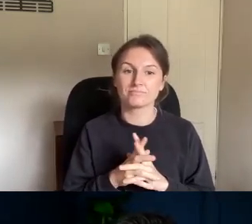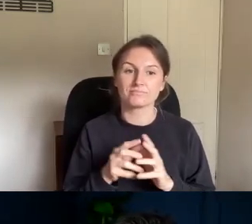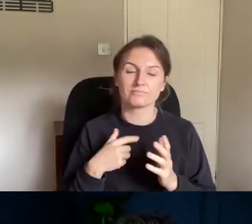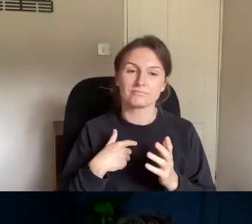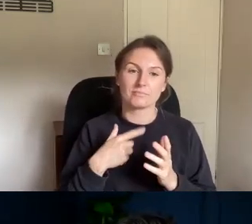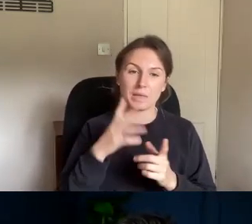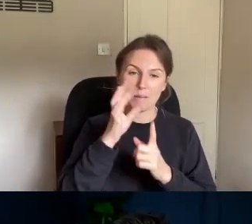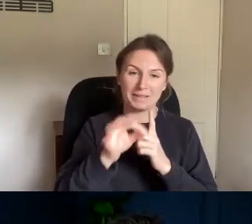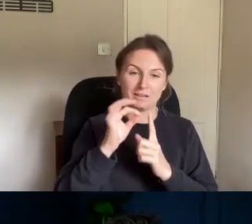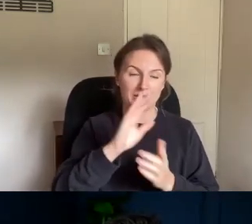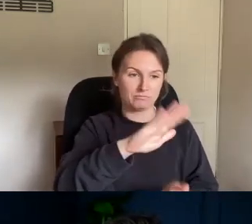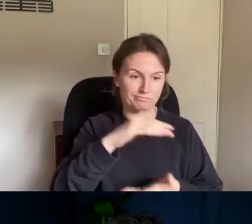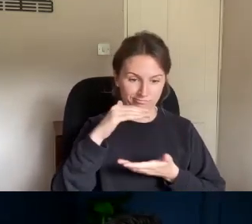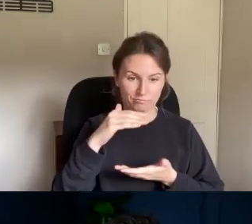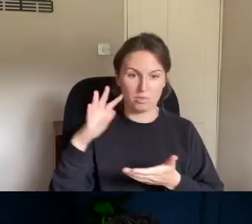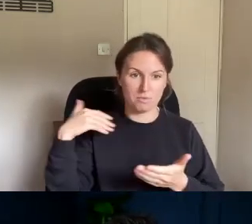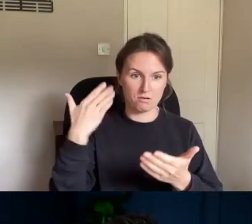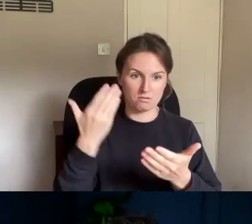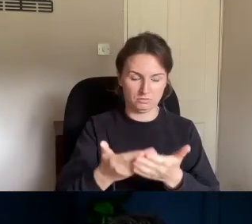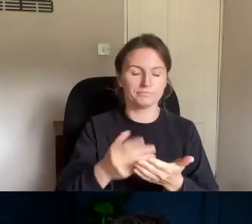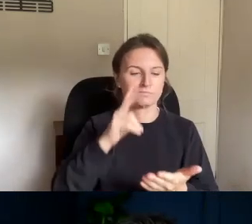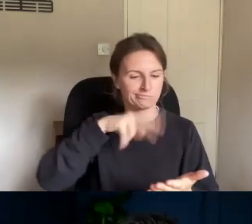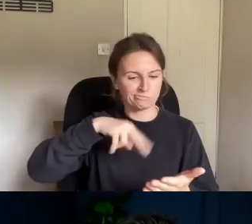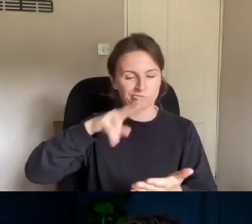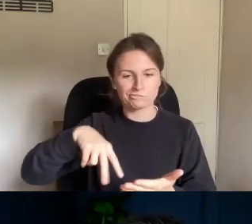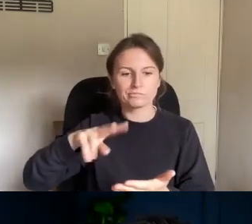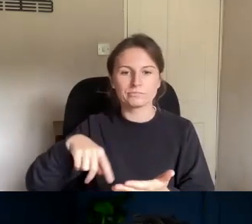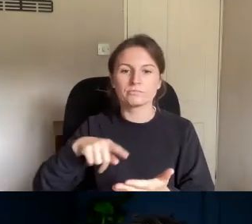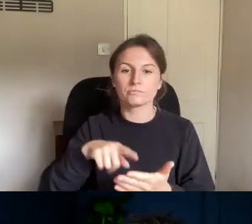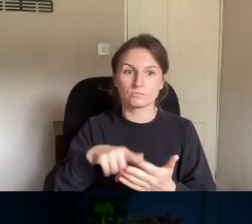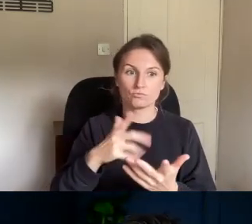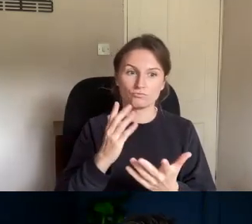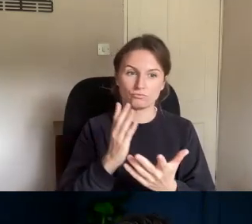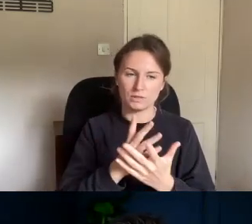that we had in the past, when, especially for the Ambassador Award,